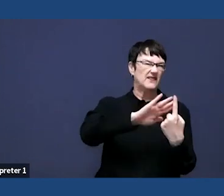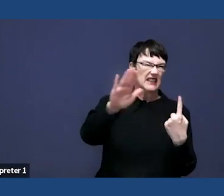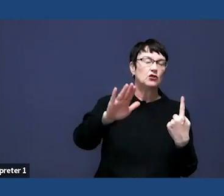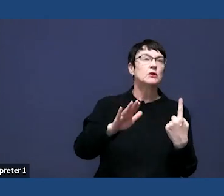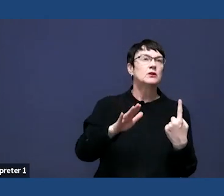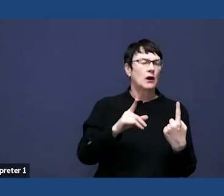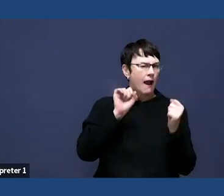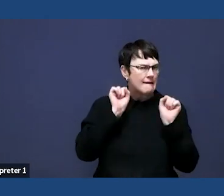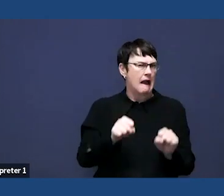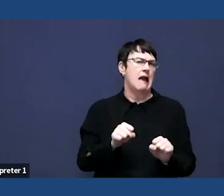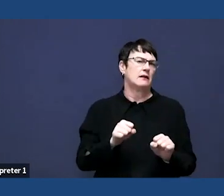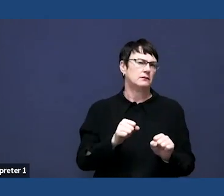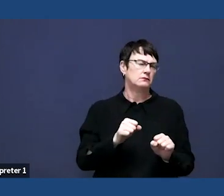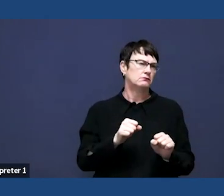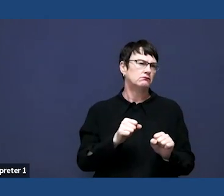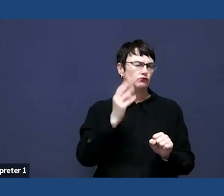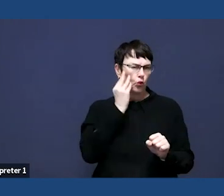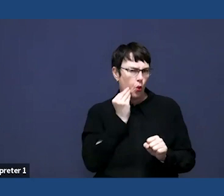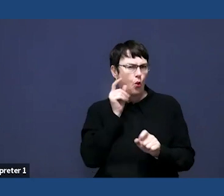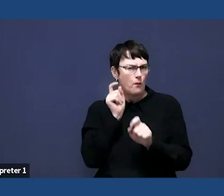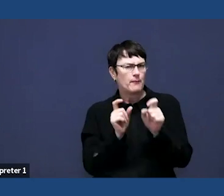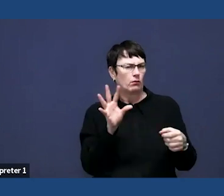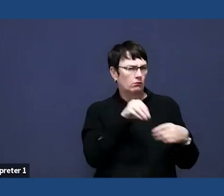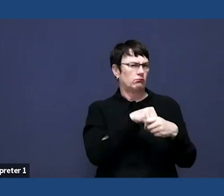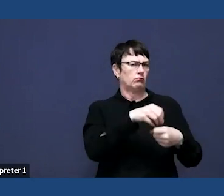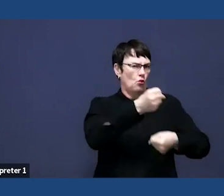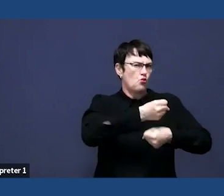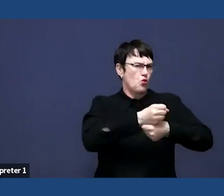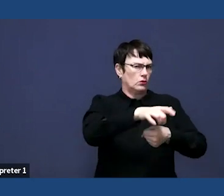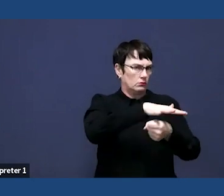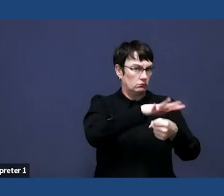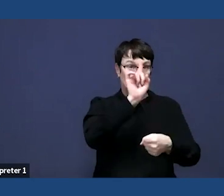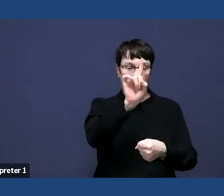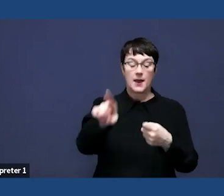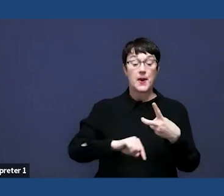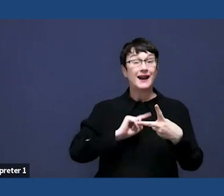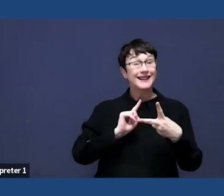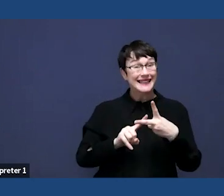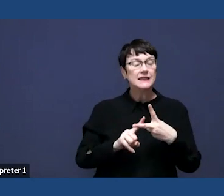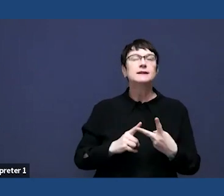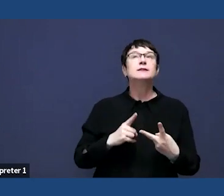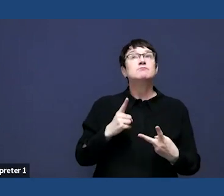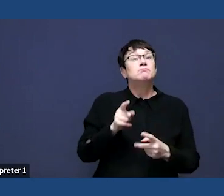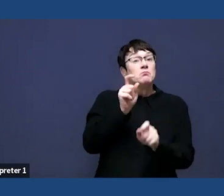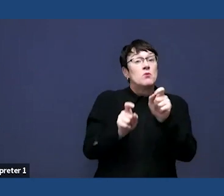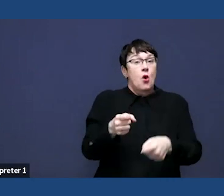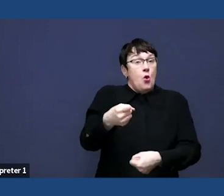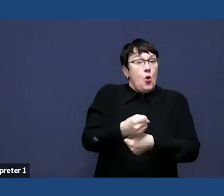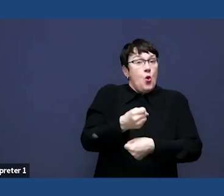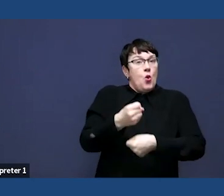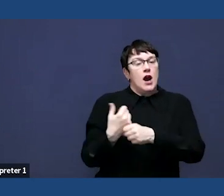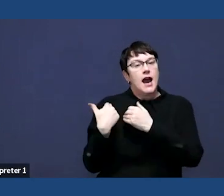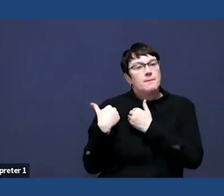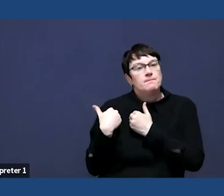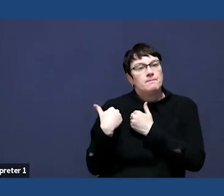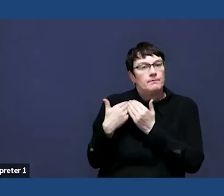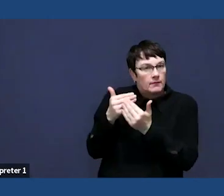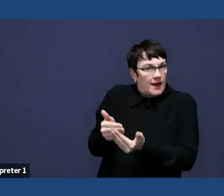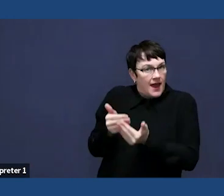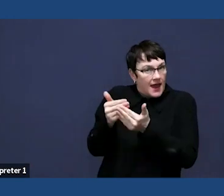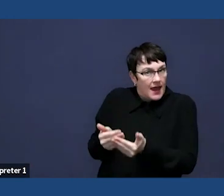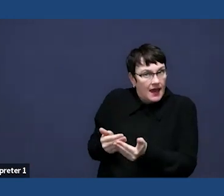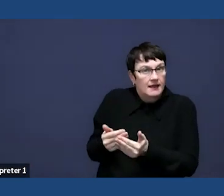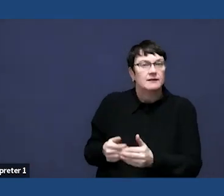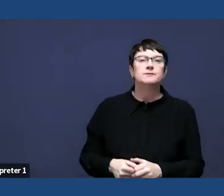research about a year ago did some research on the opportunity for the care economy.